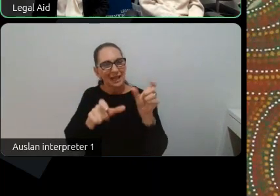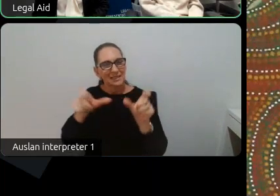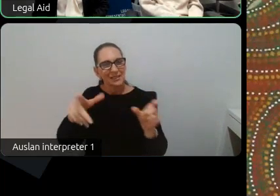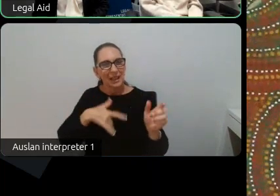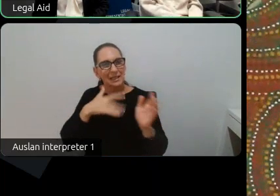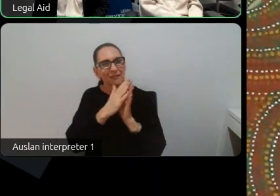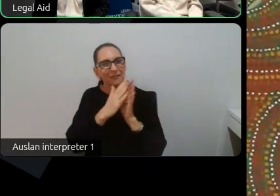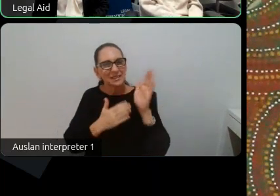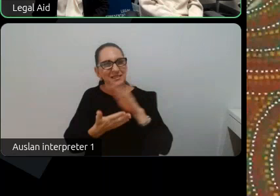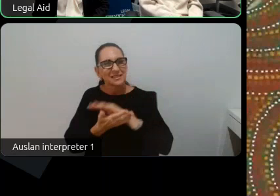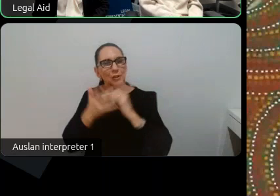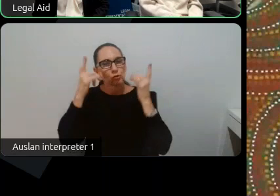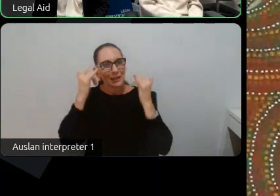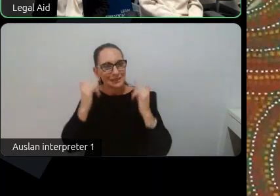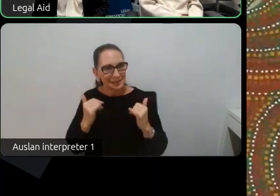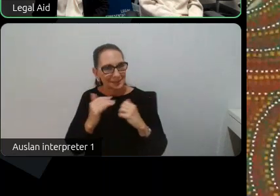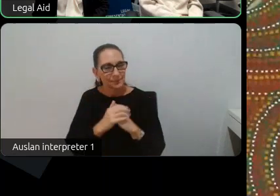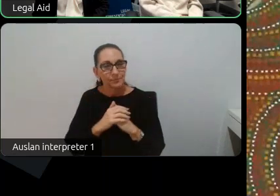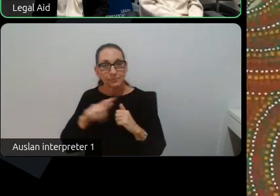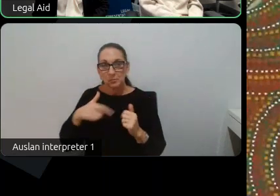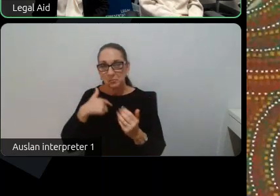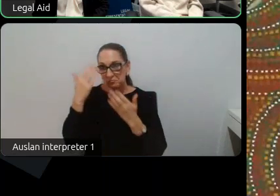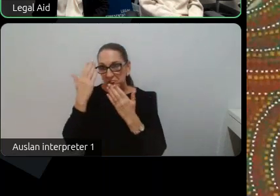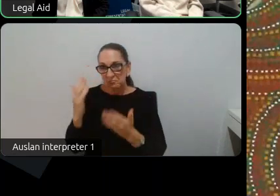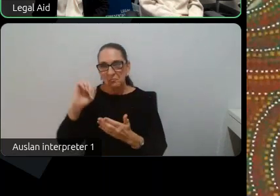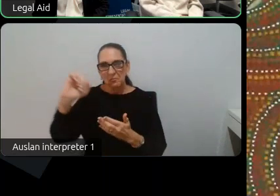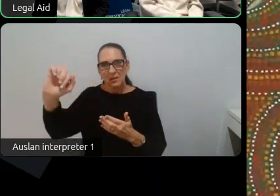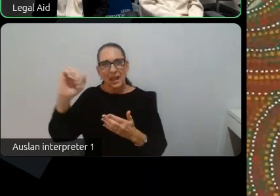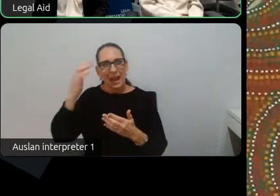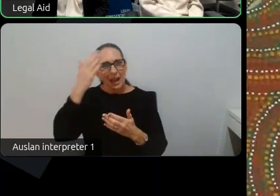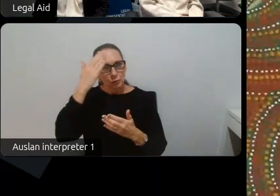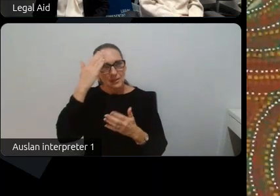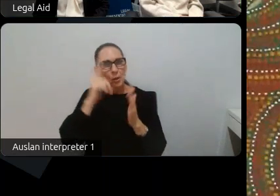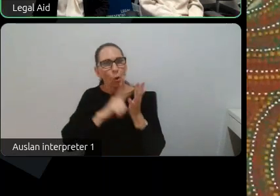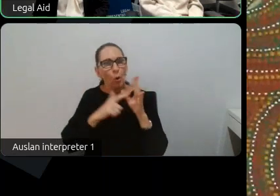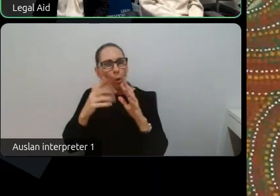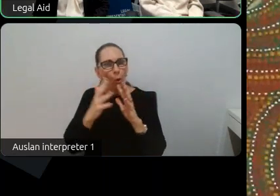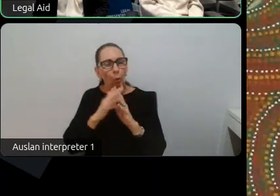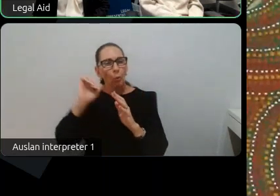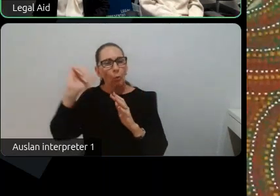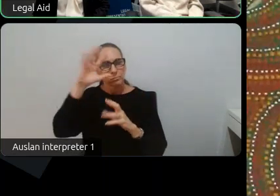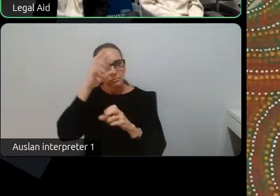pay respect to their elders, law, customs, and creation spirits. We recognize that these lands